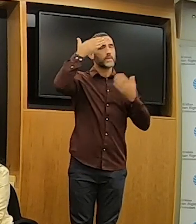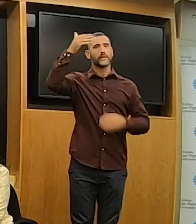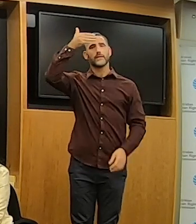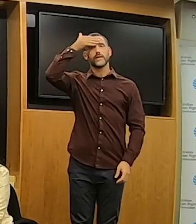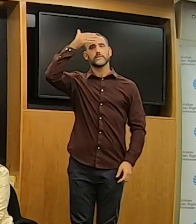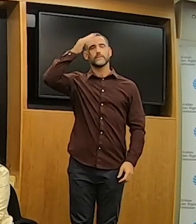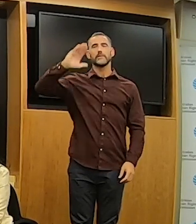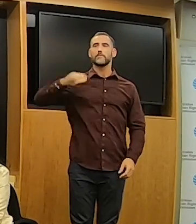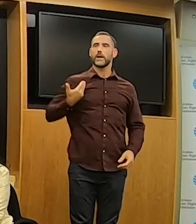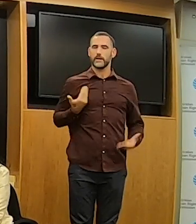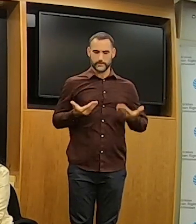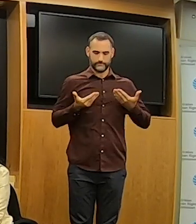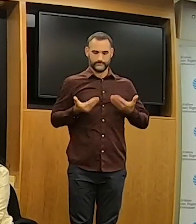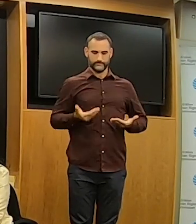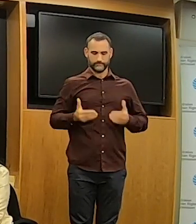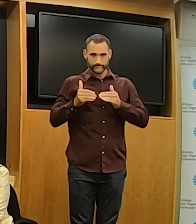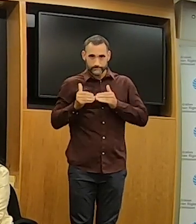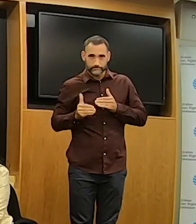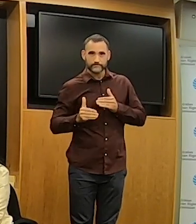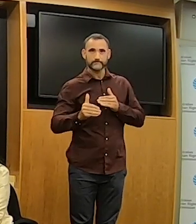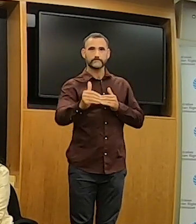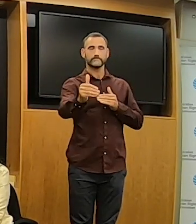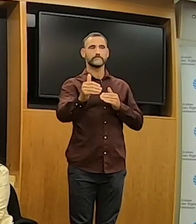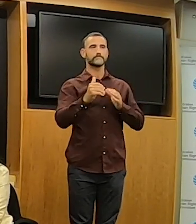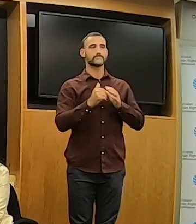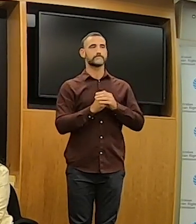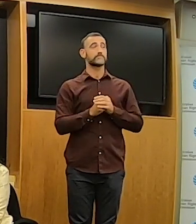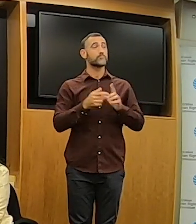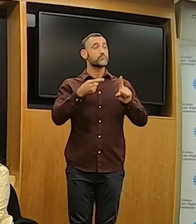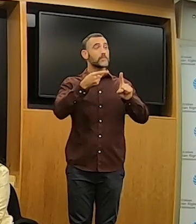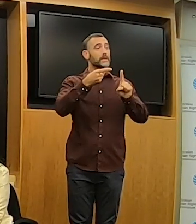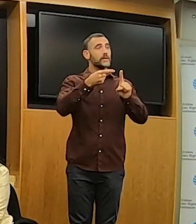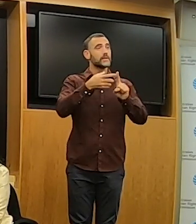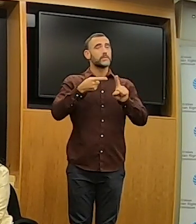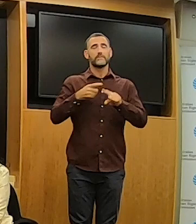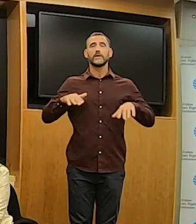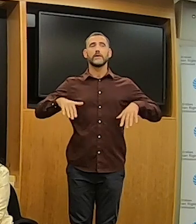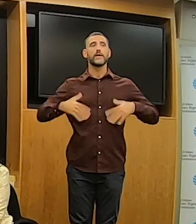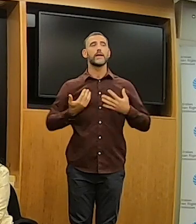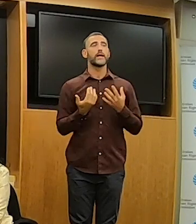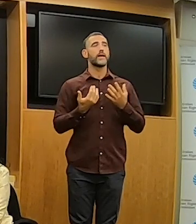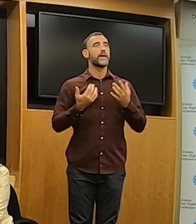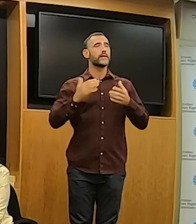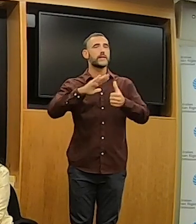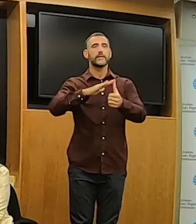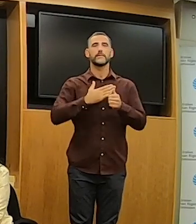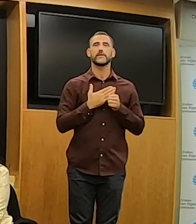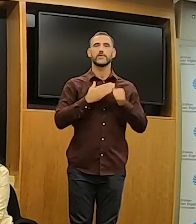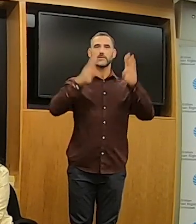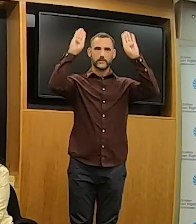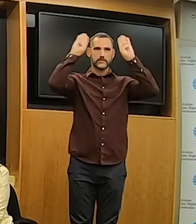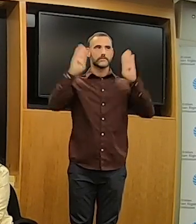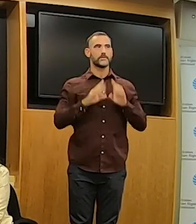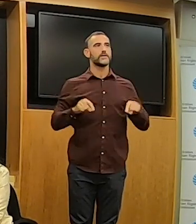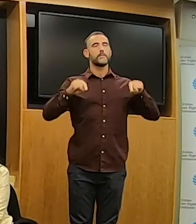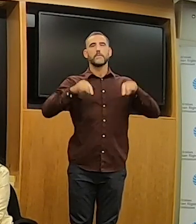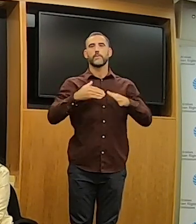past, present, and emerging and particularly acknowledge any Indigenous people in the audience this evening.